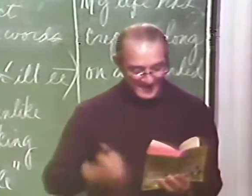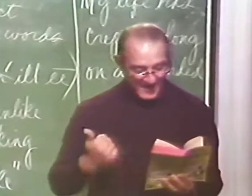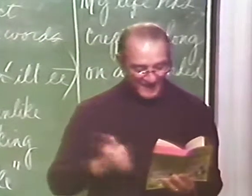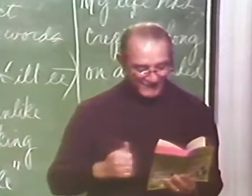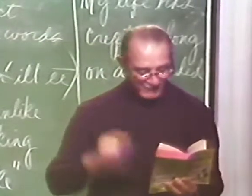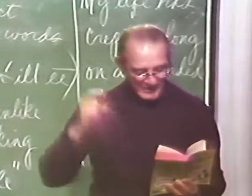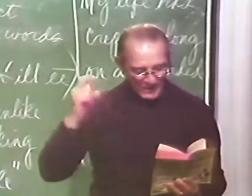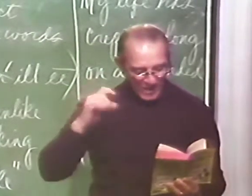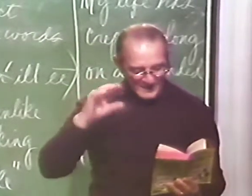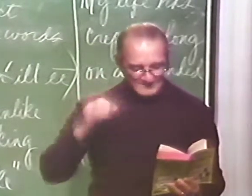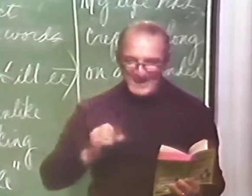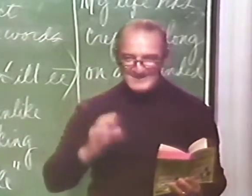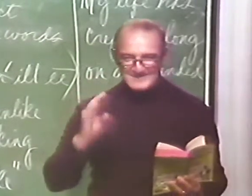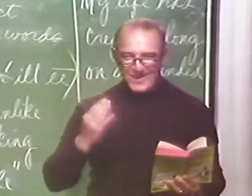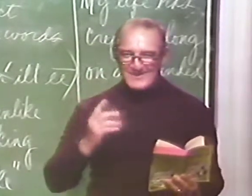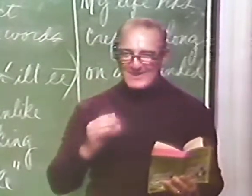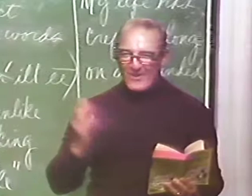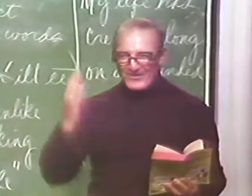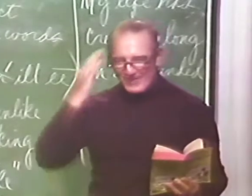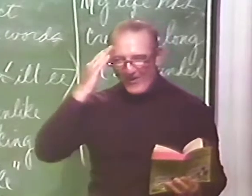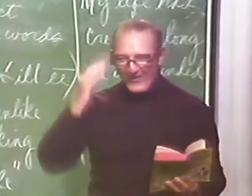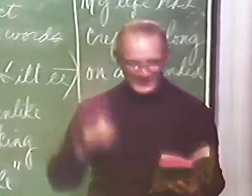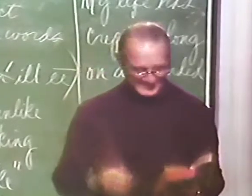"JOURNEYS END IN LOVERS' MEETING--